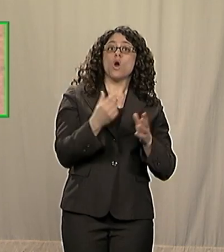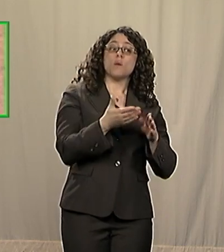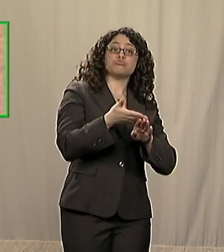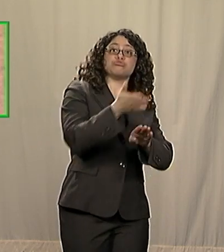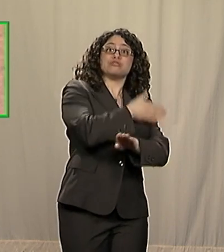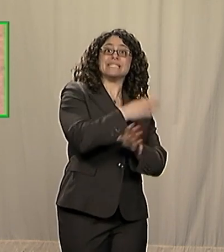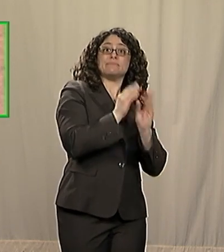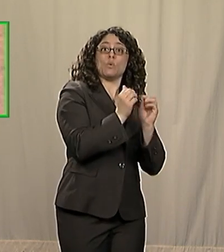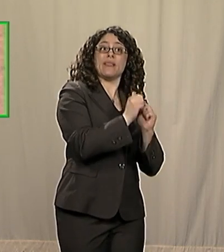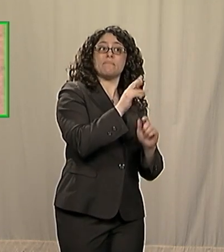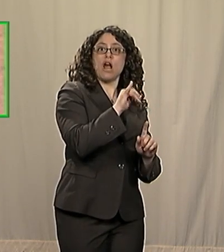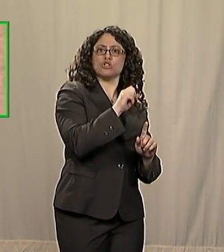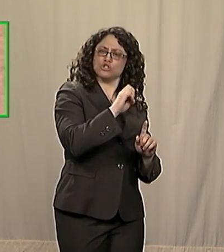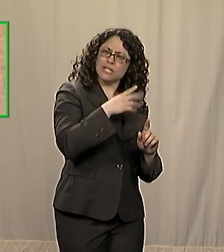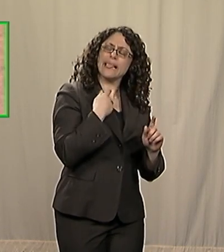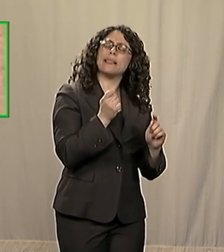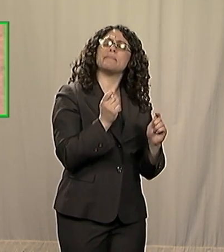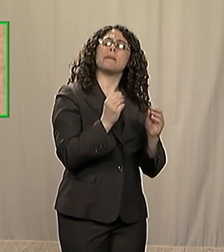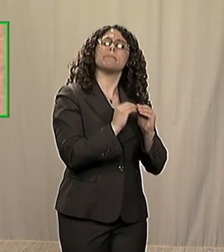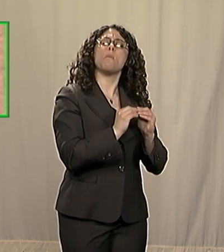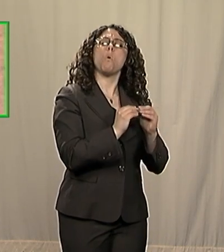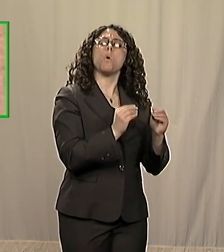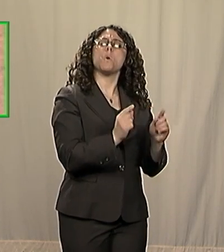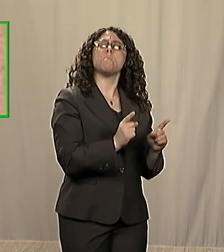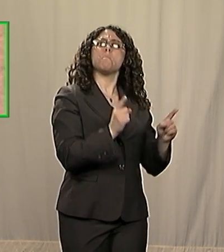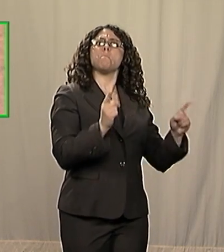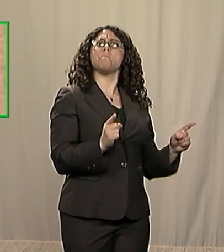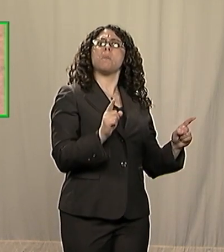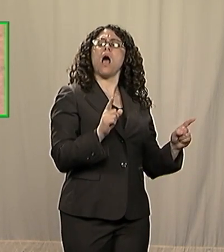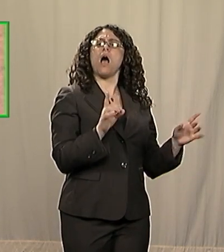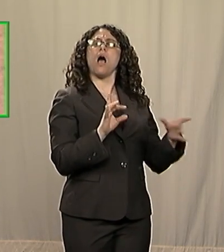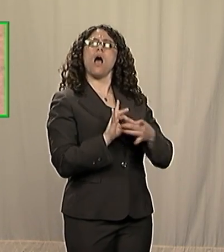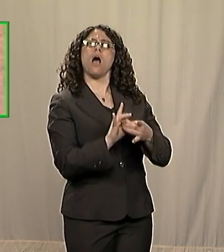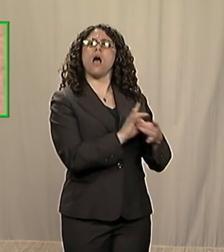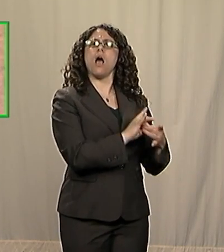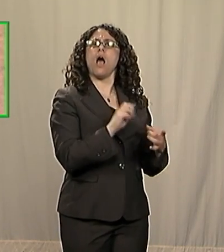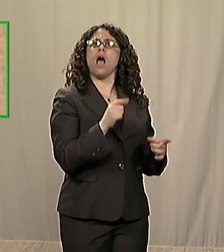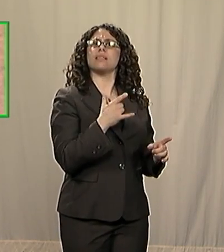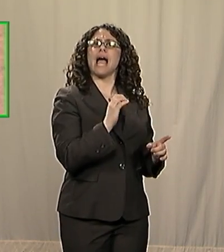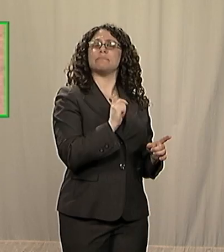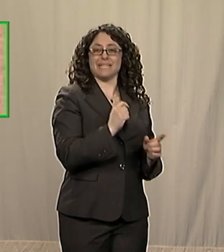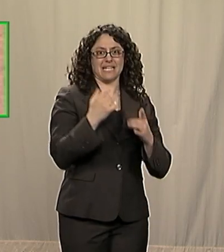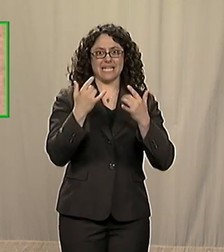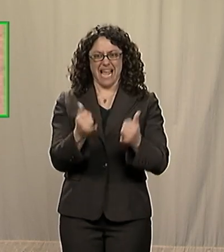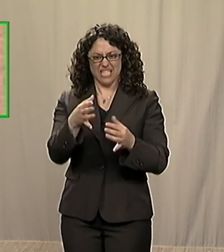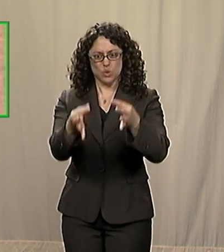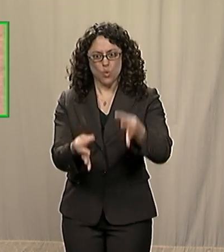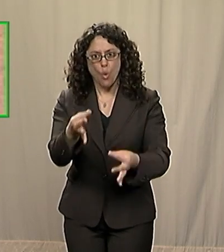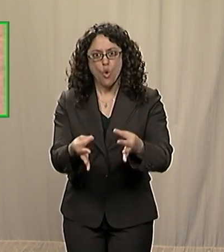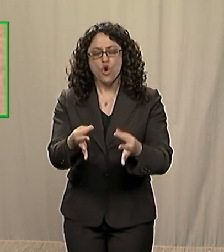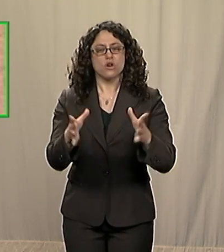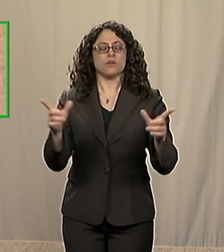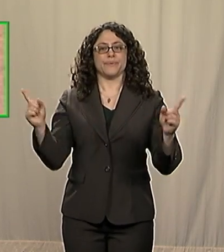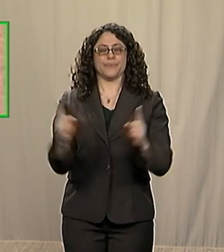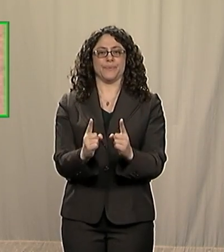So again, the hearing itself, the court situation, does actually provide some constraints on what can happen here.